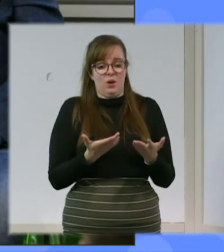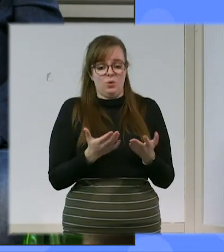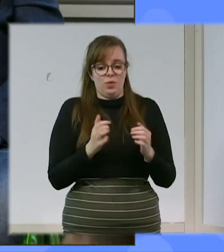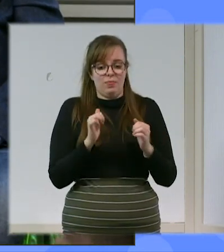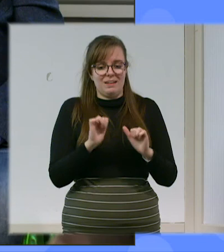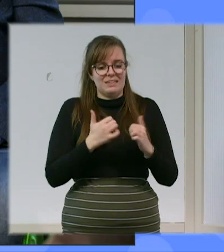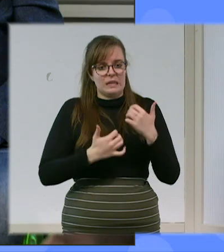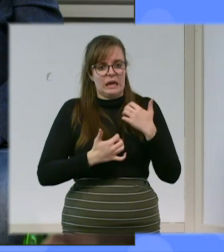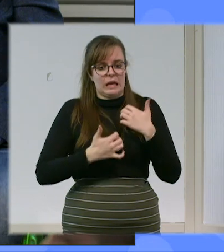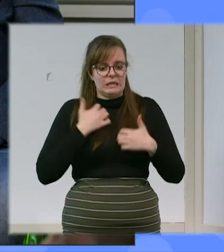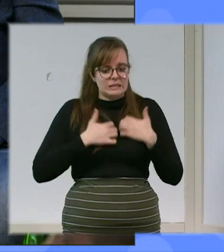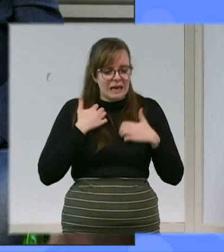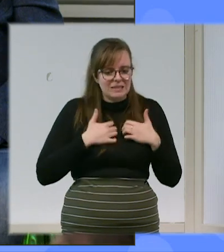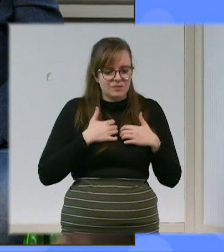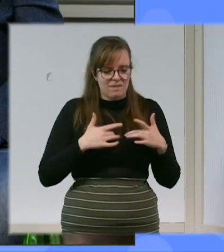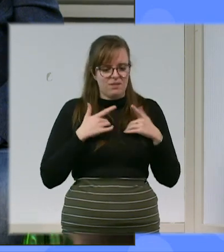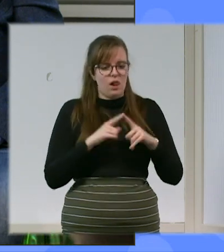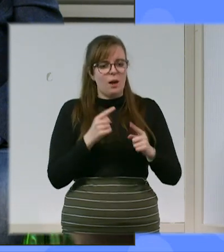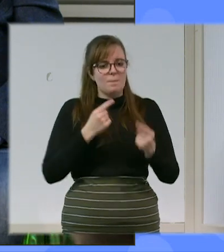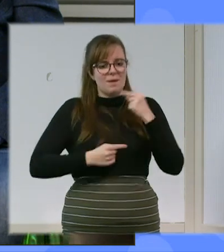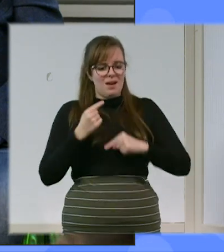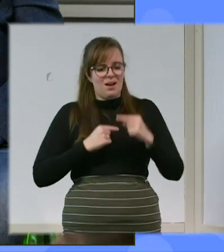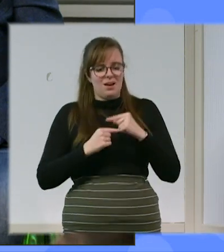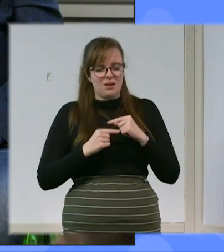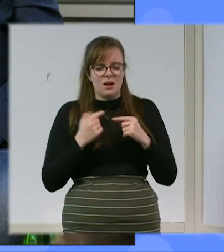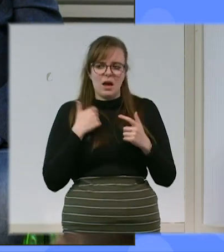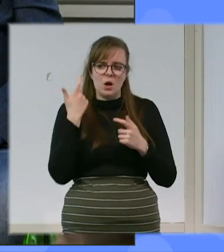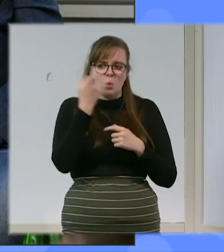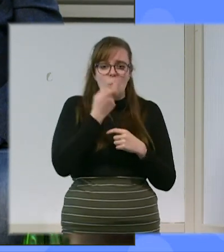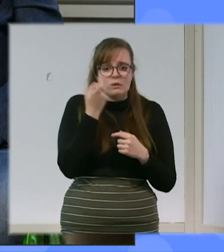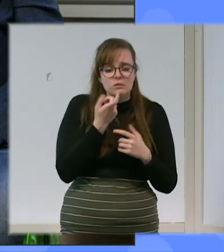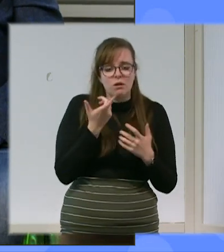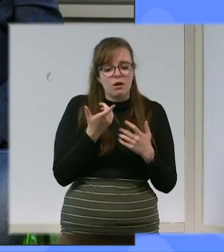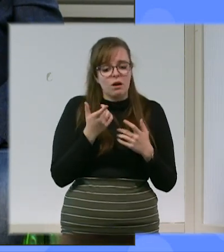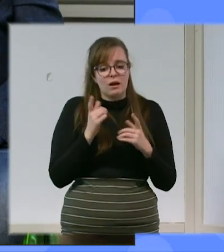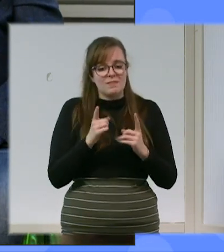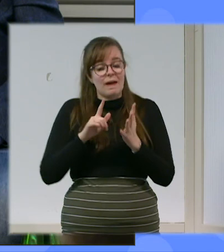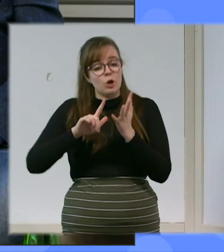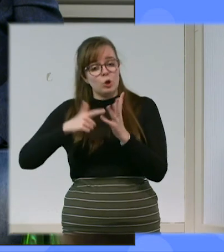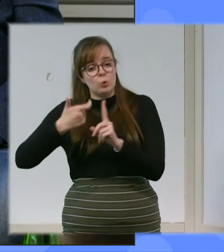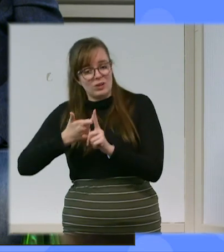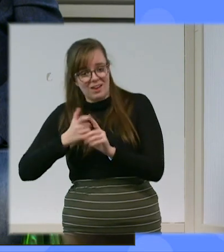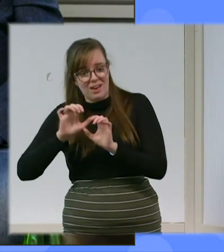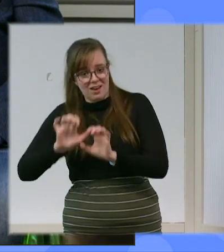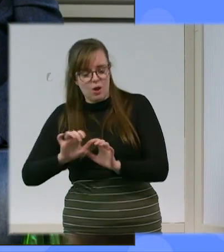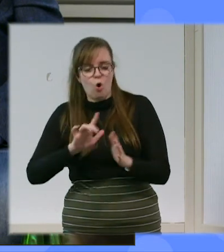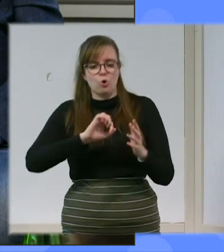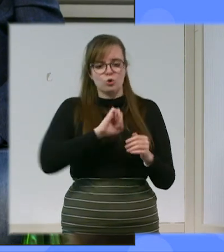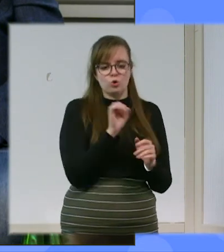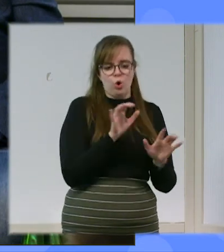have gone back through and I just wondered is that what is it Scottish you